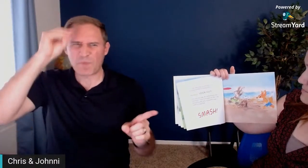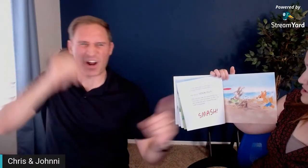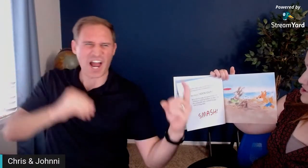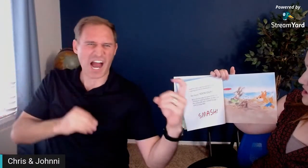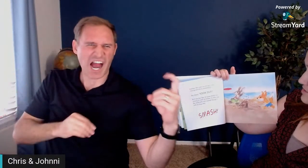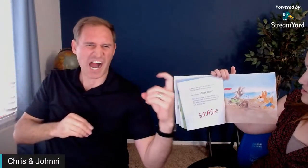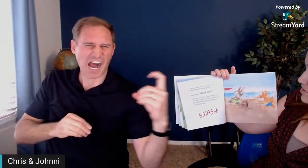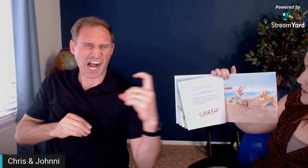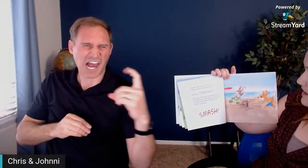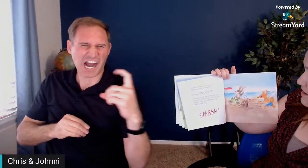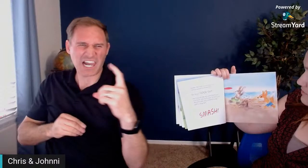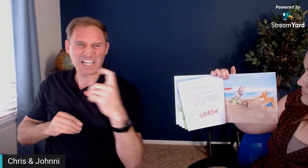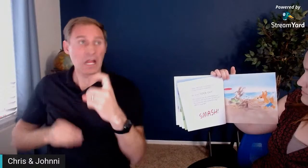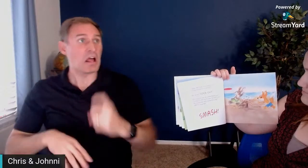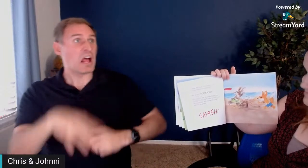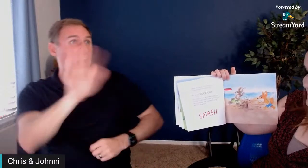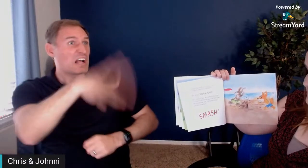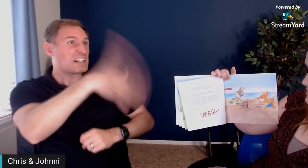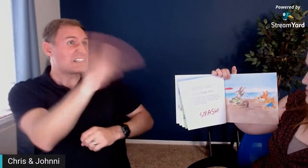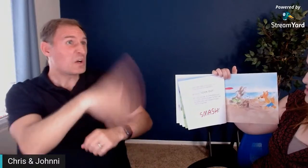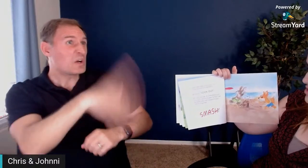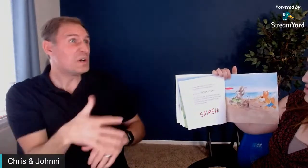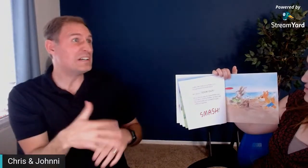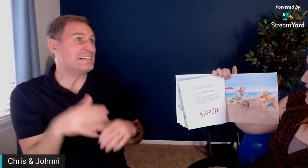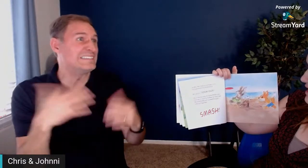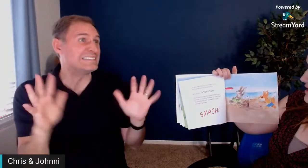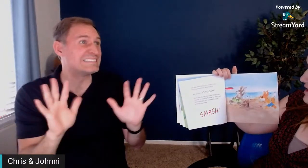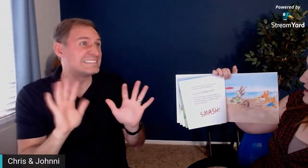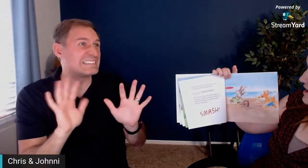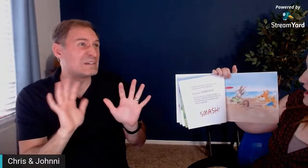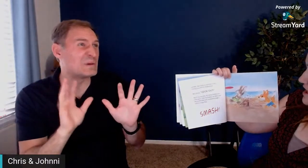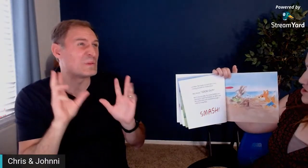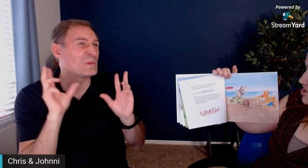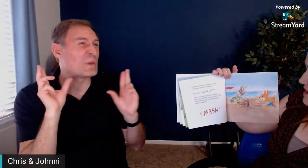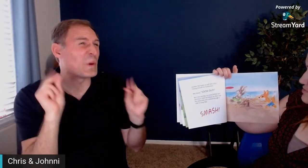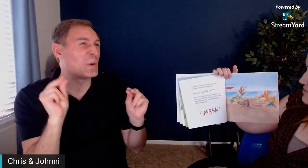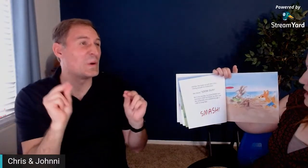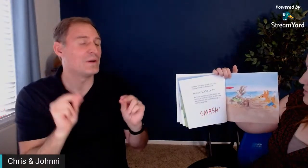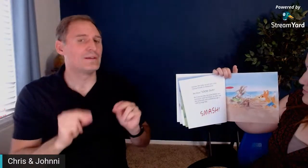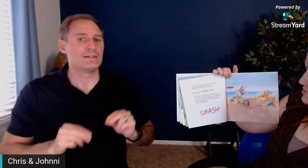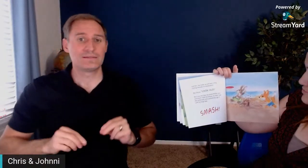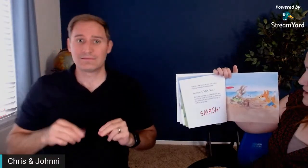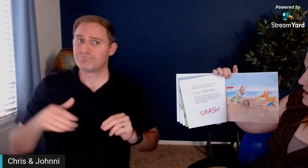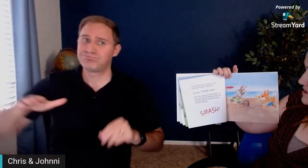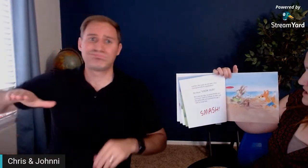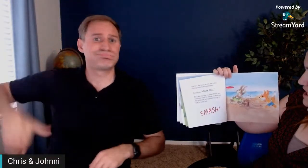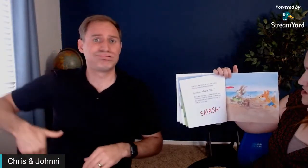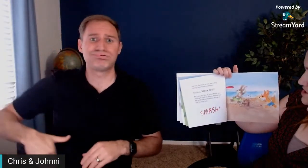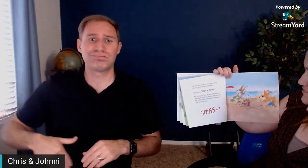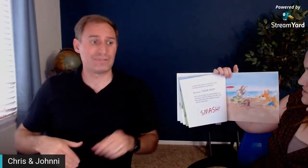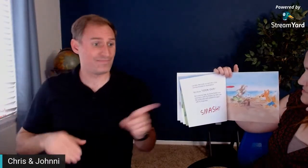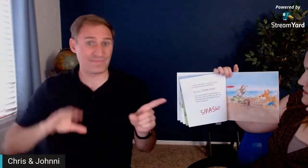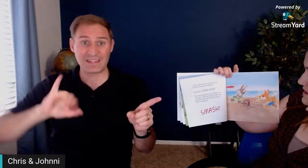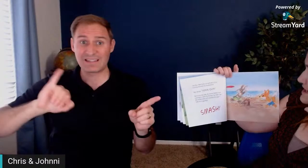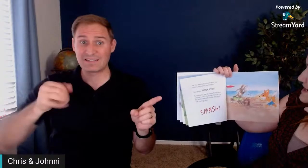bin shouts look out but it was too late as james rabbit was running to catch his frisbee